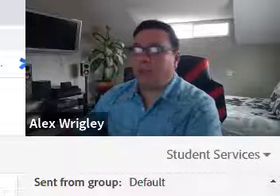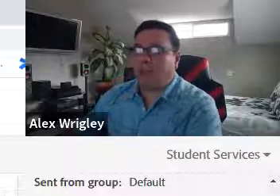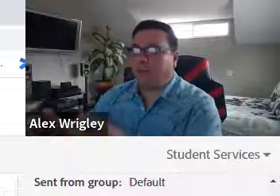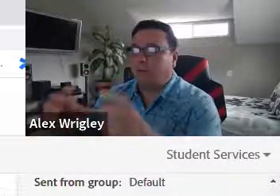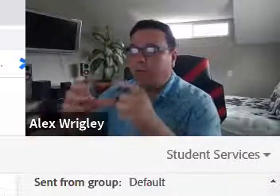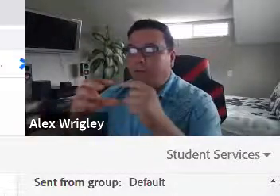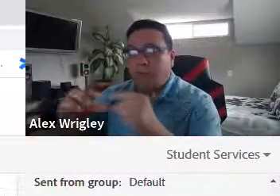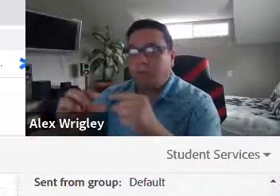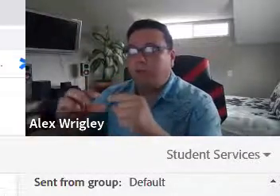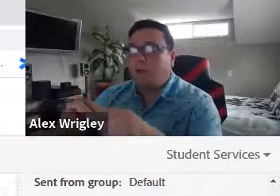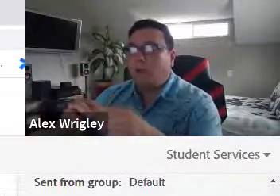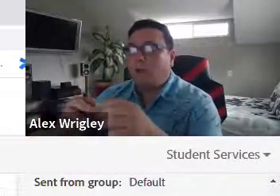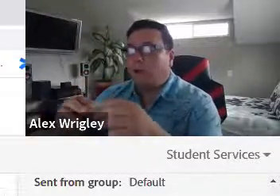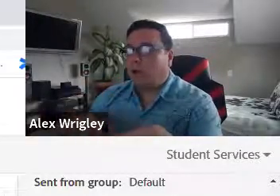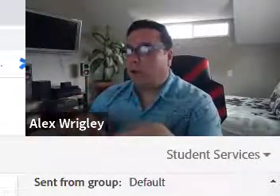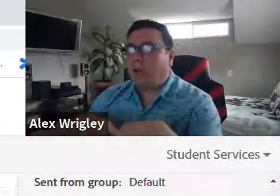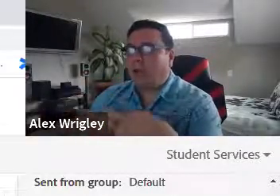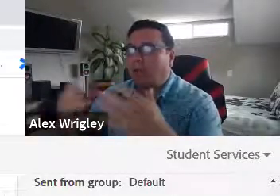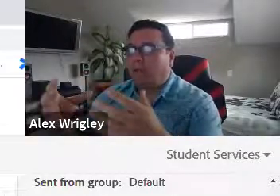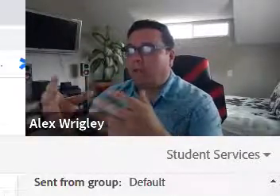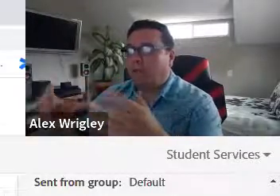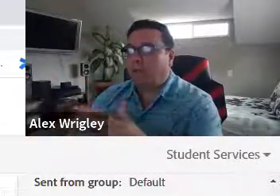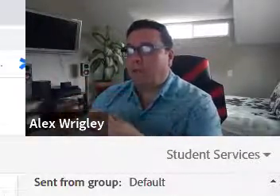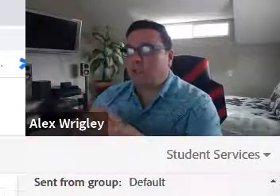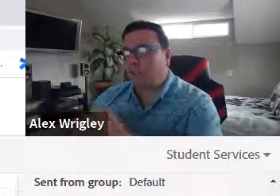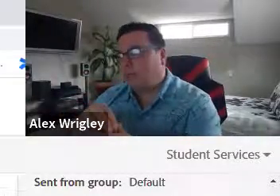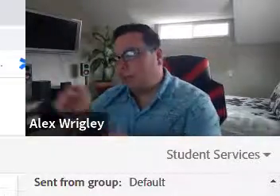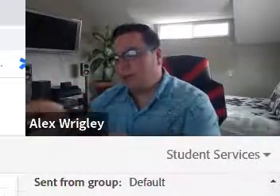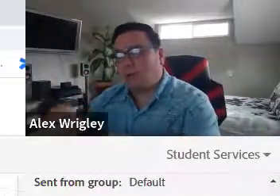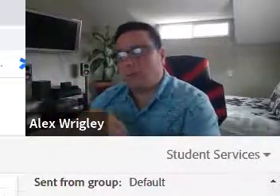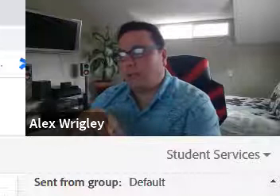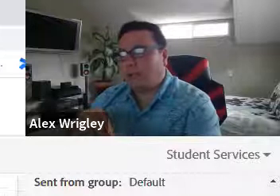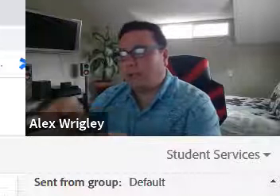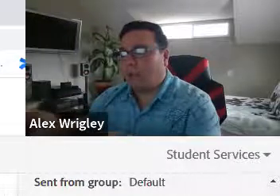if you had a field where you added a lot of information, and you know, it kind of ran